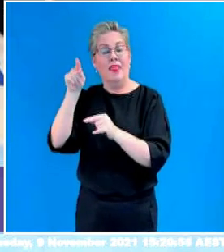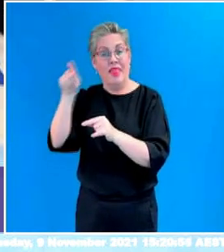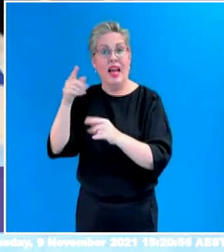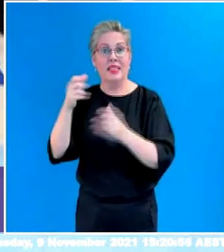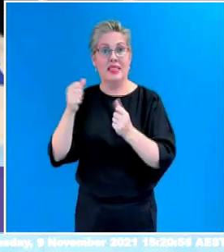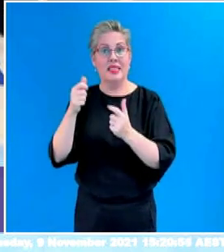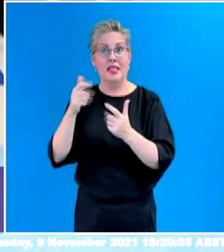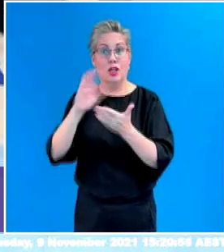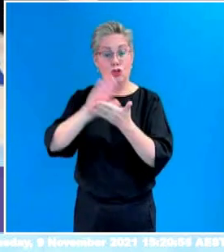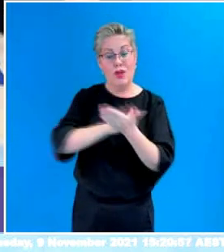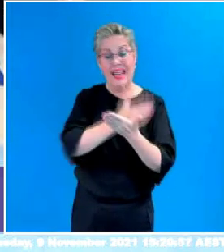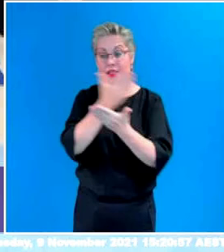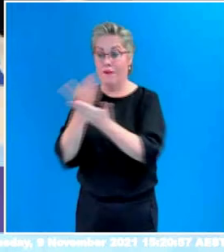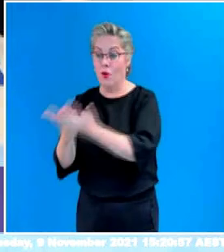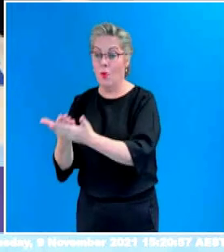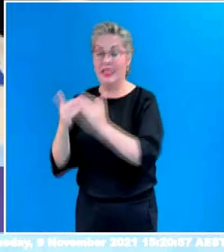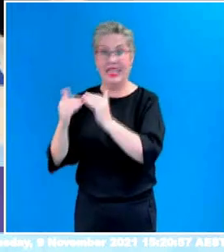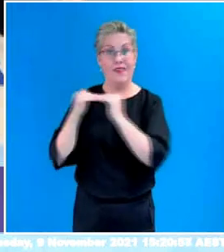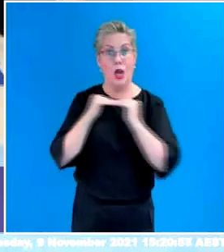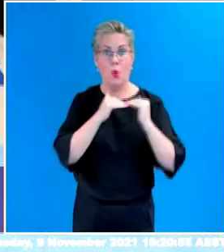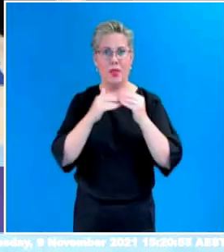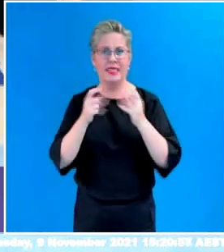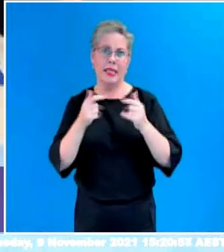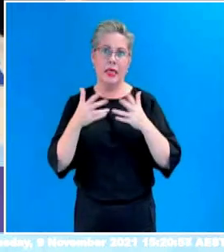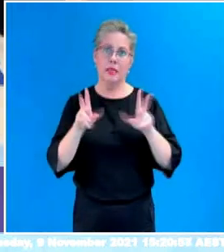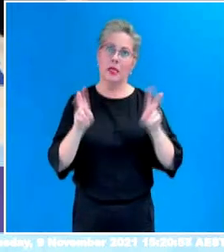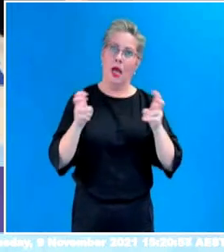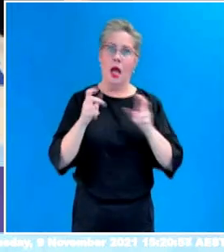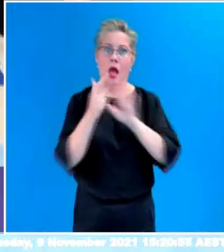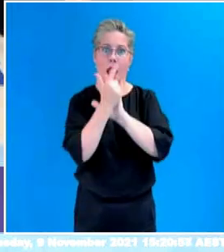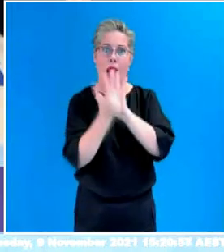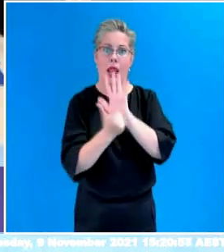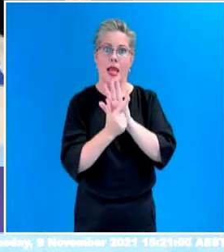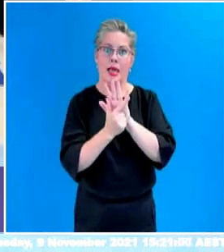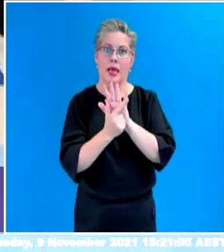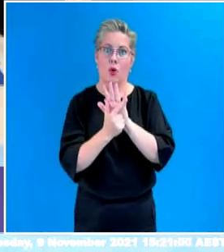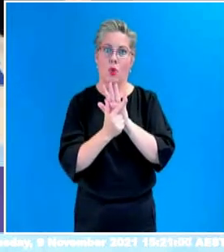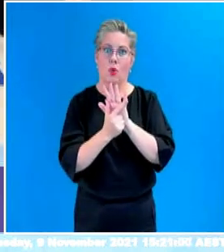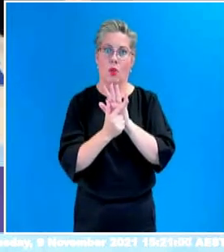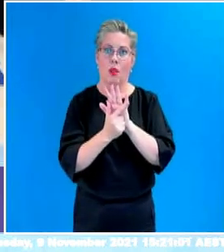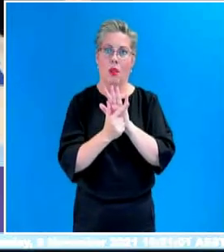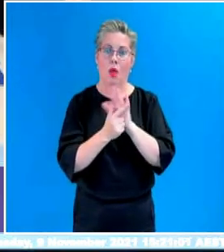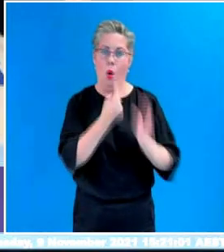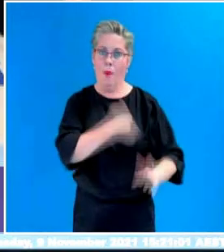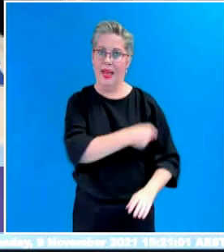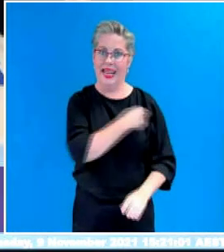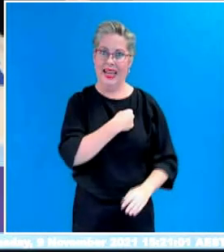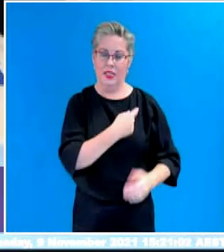I hope that's clear. Have you read the research report published by the Royal Commission